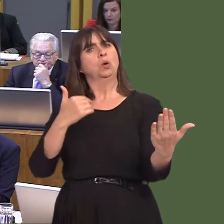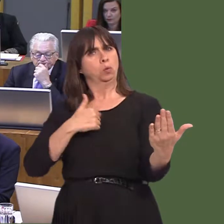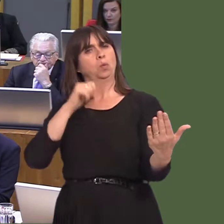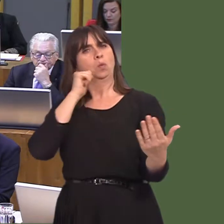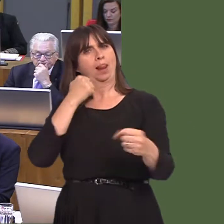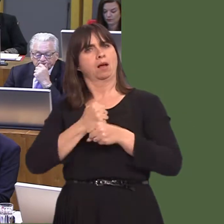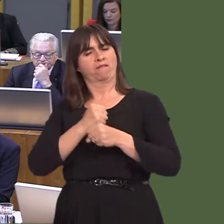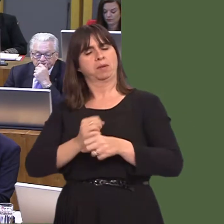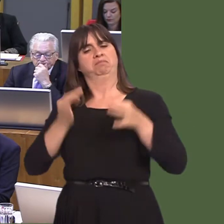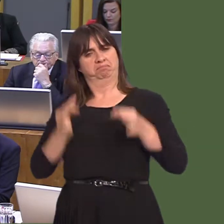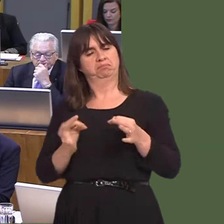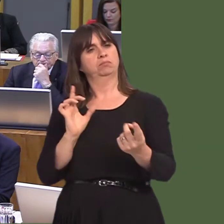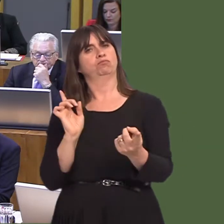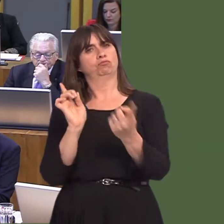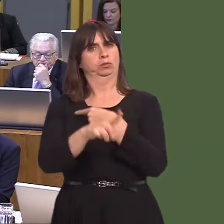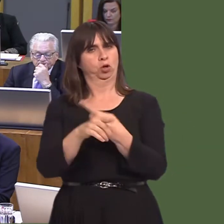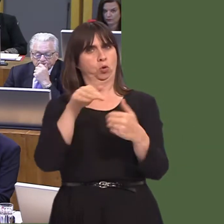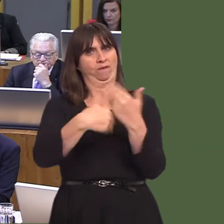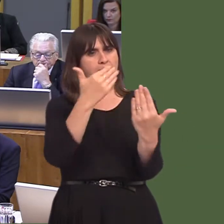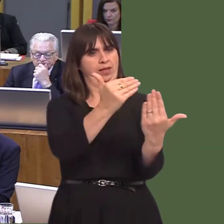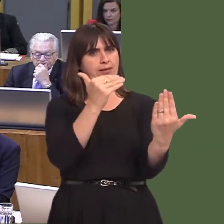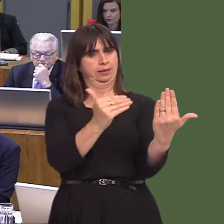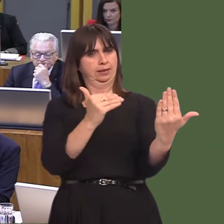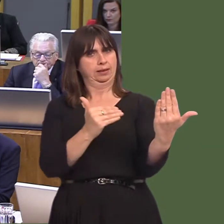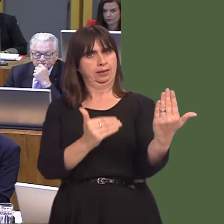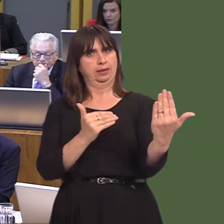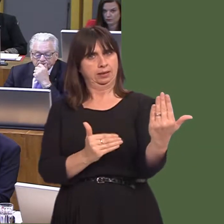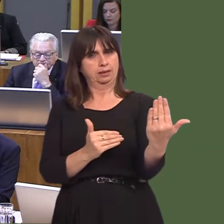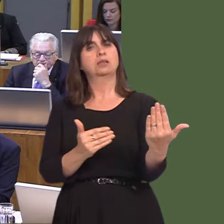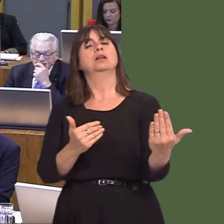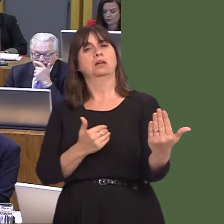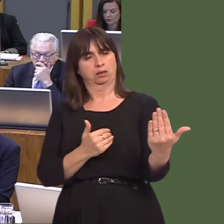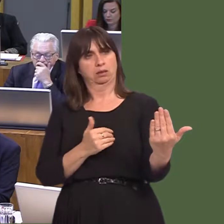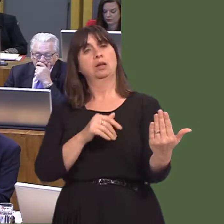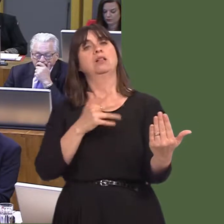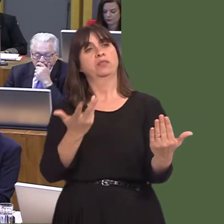and, at that time, Members will want to weigh up, of course, what the committee has said